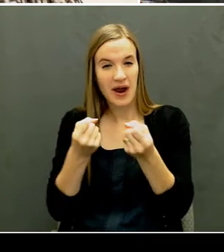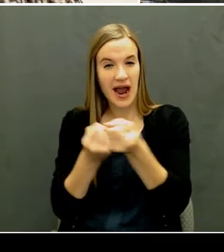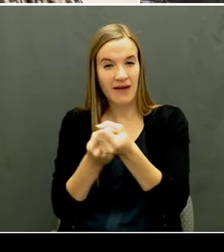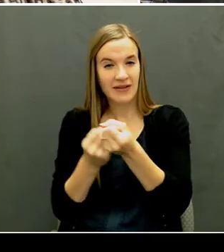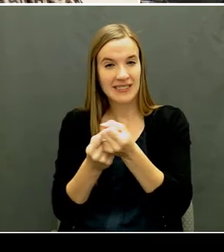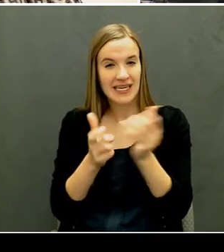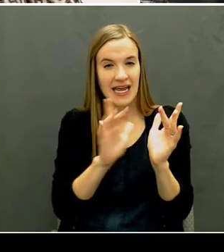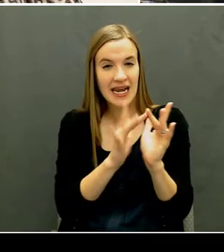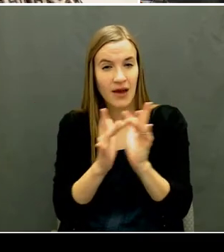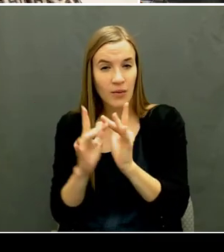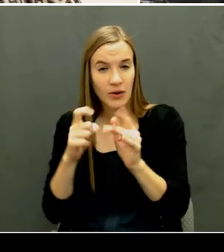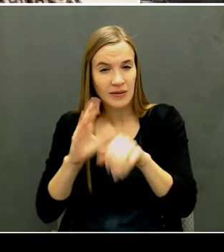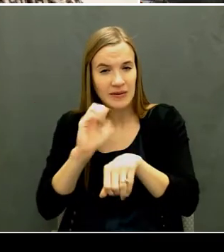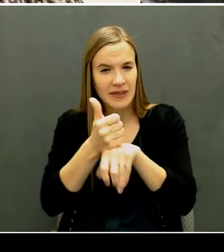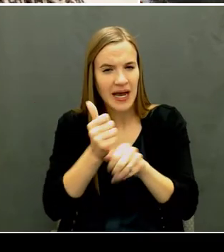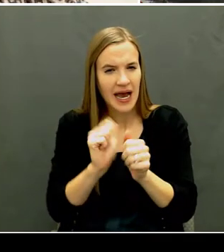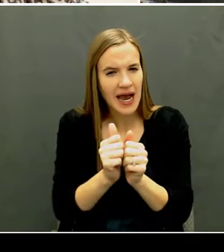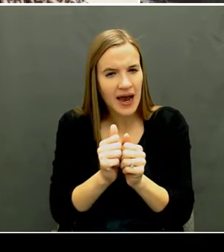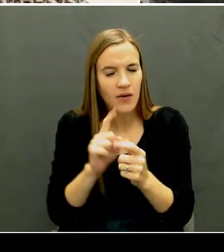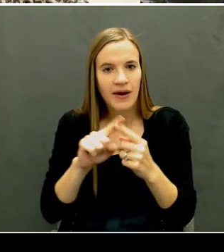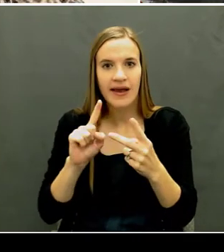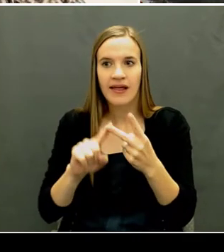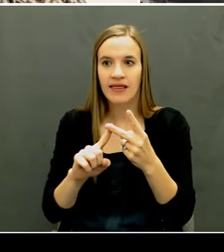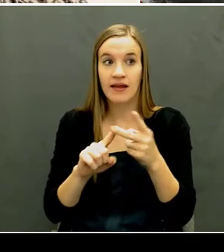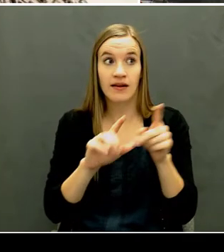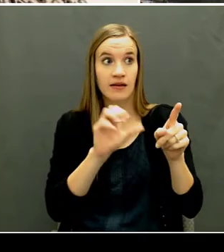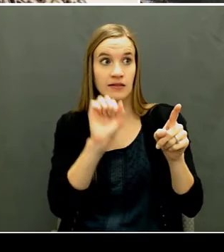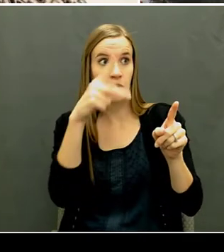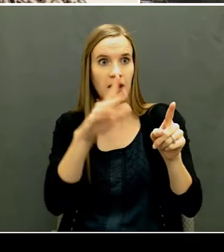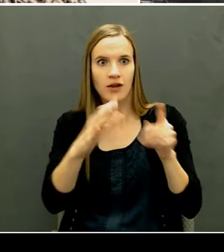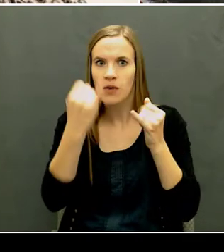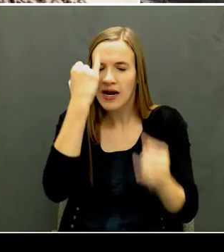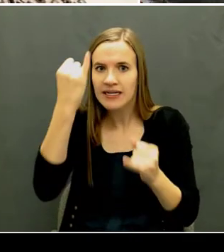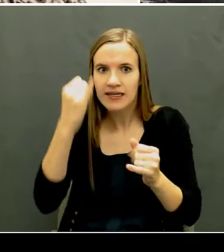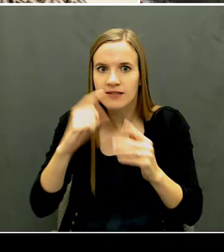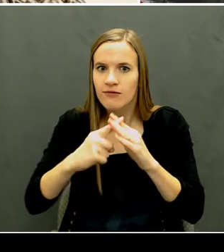Mark Johnson: Yeah, I think all of us go through this process. I don't mean just people with